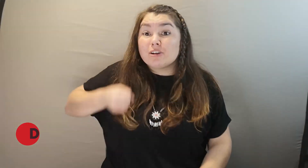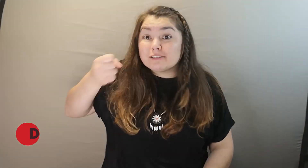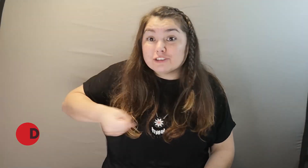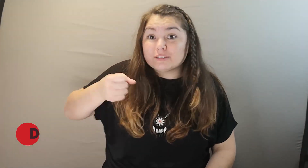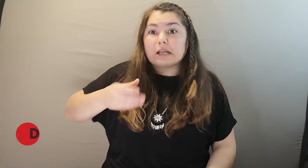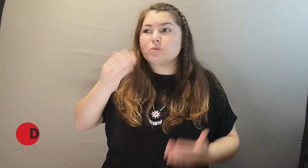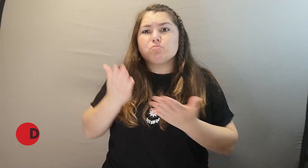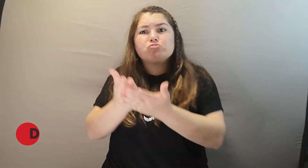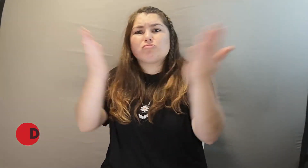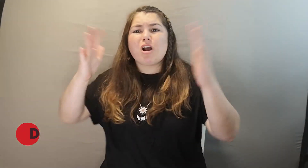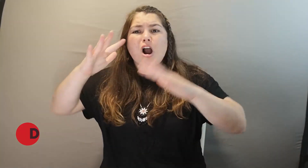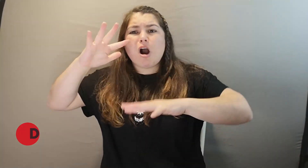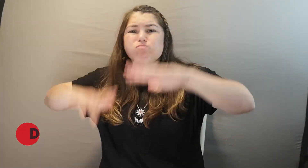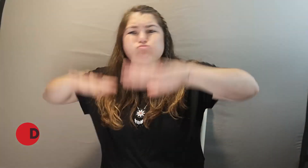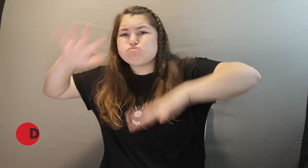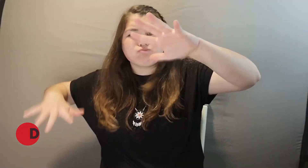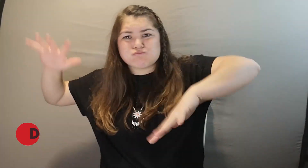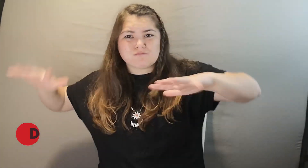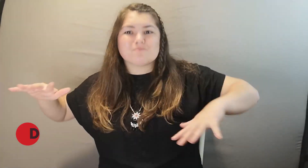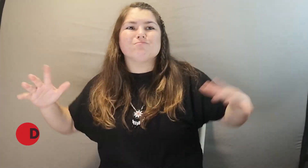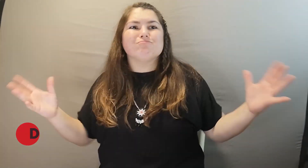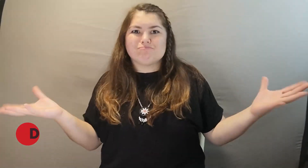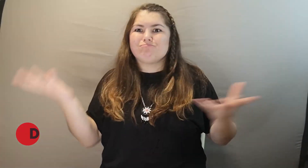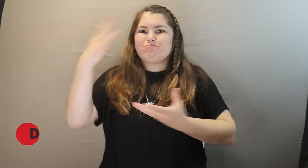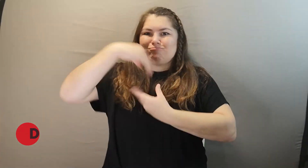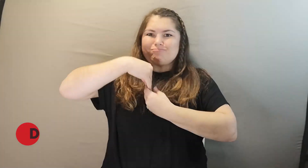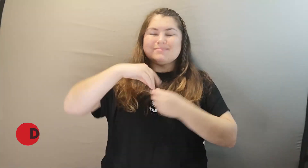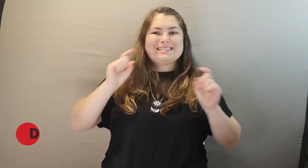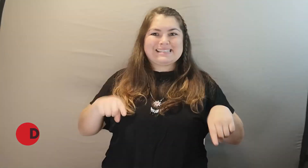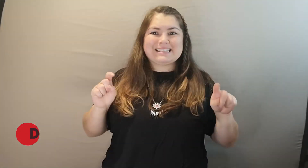We need more youth, elders and diversity to come together to help